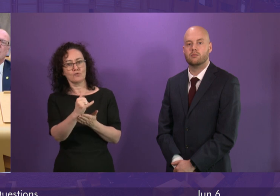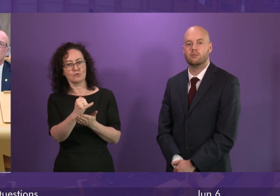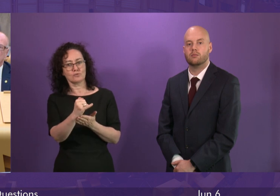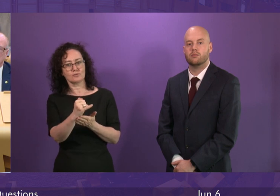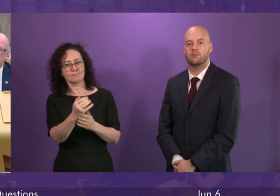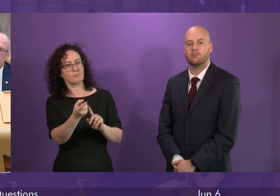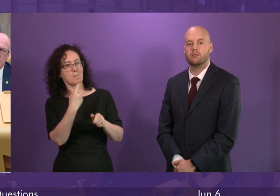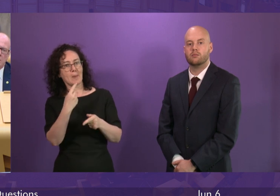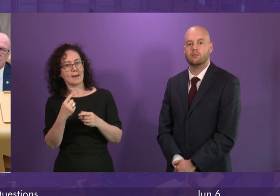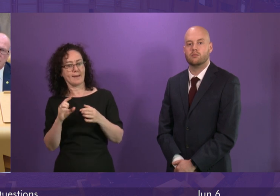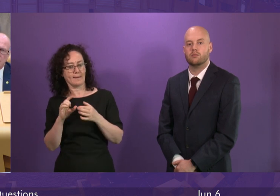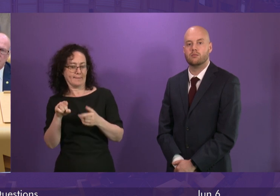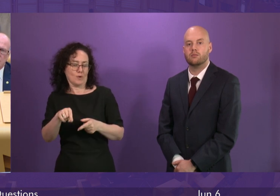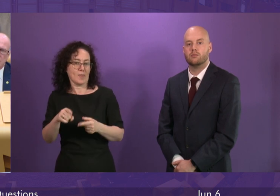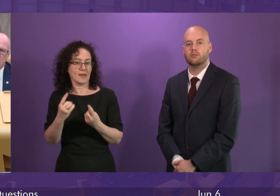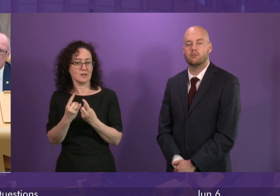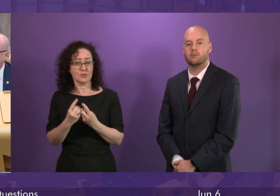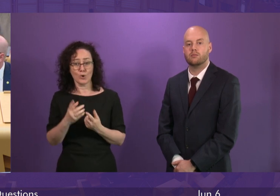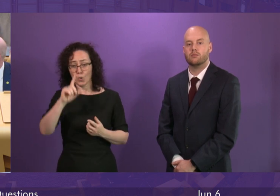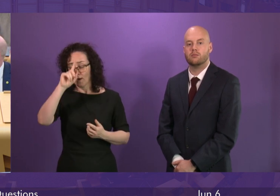The fact that we were unable to make progress on something that was agreed by all parties